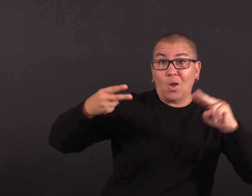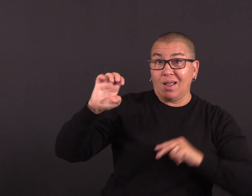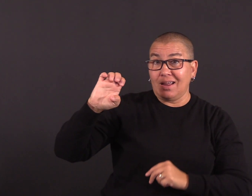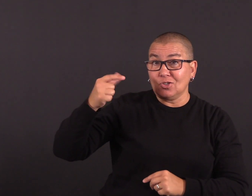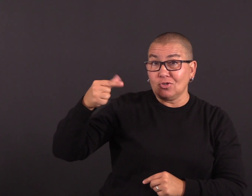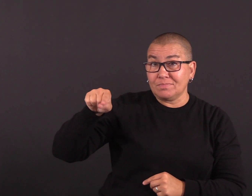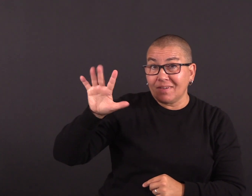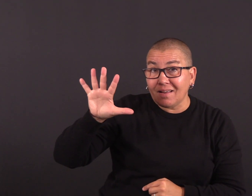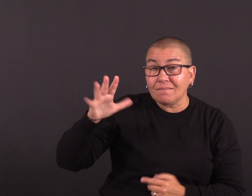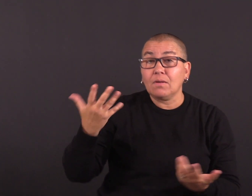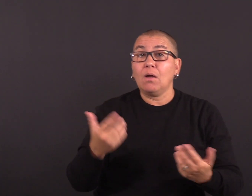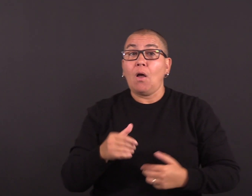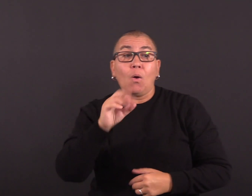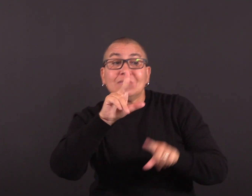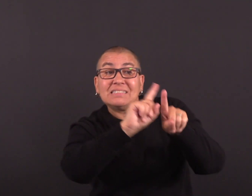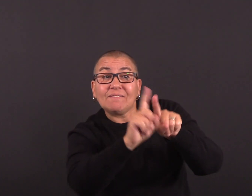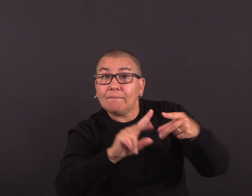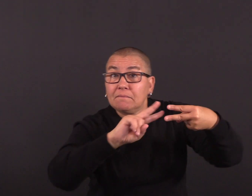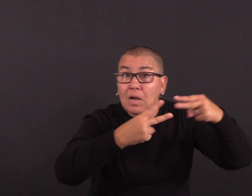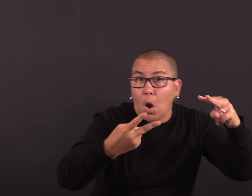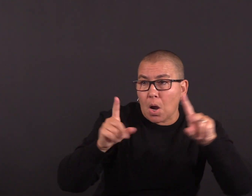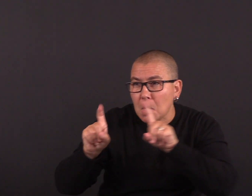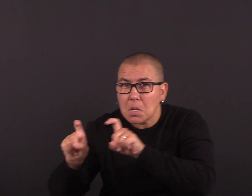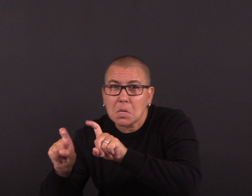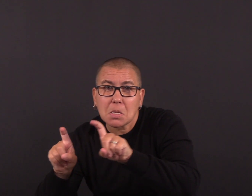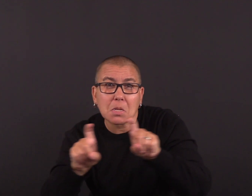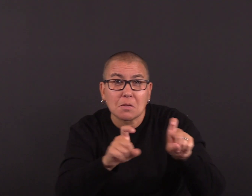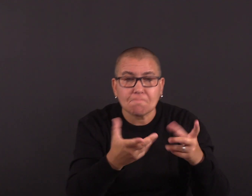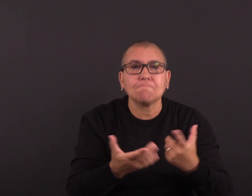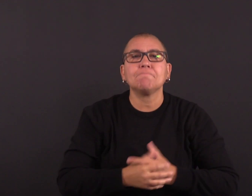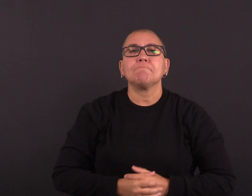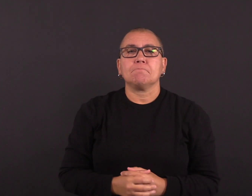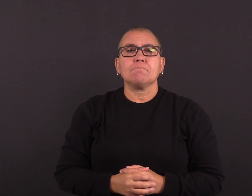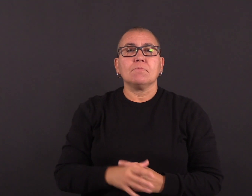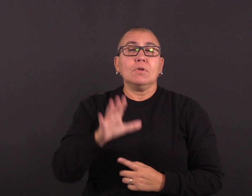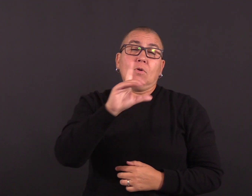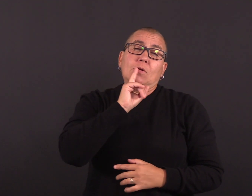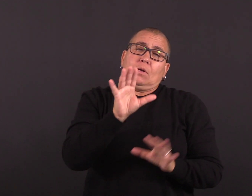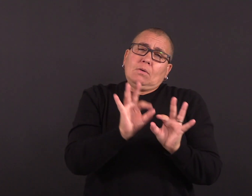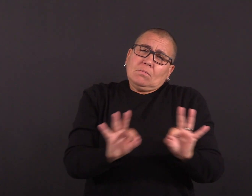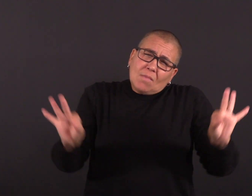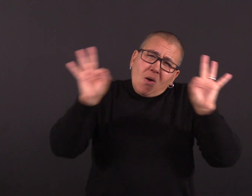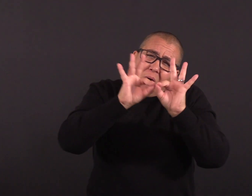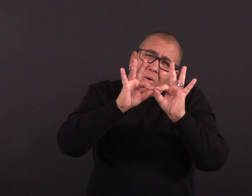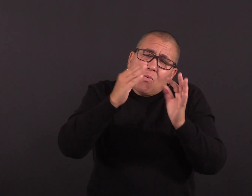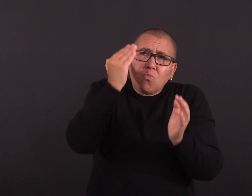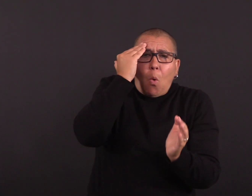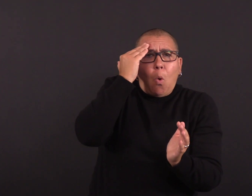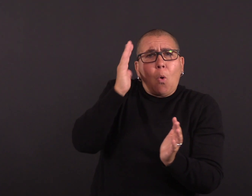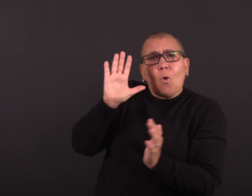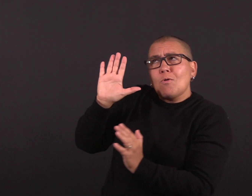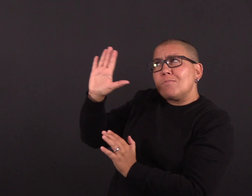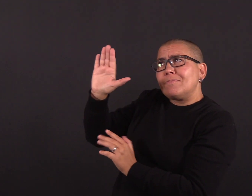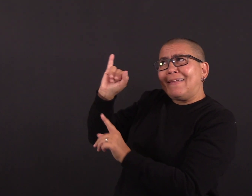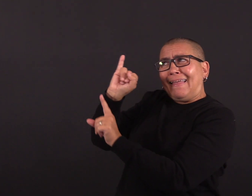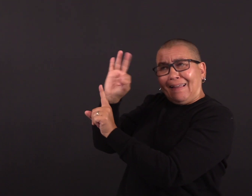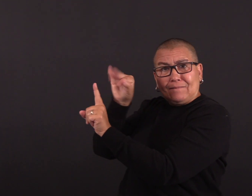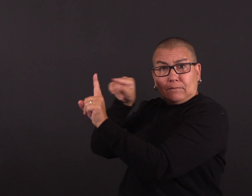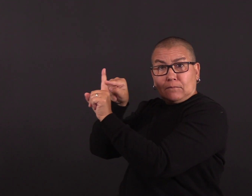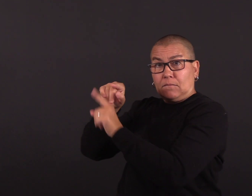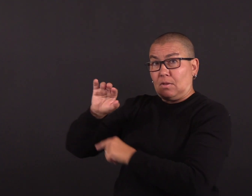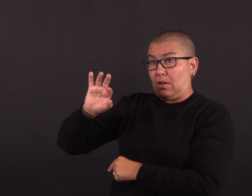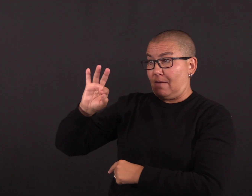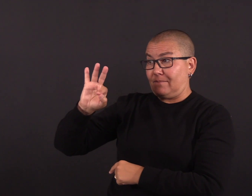of Biomedical Imaging and Bioengineering. Merchak said the initiative's "well-oiled